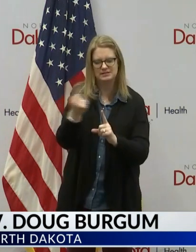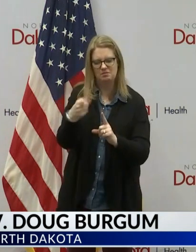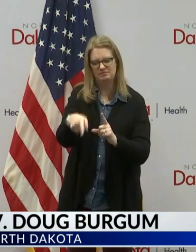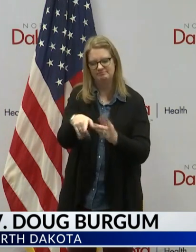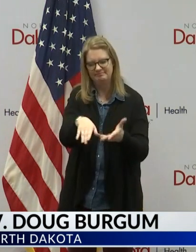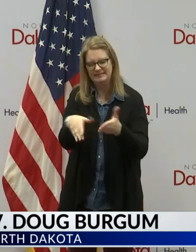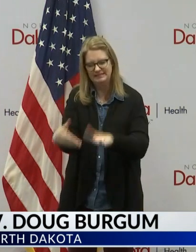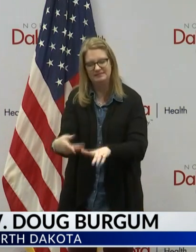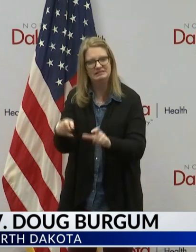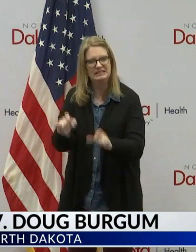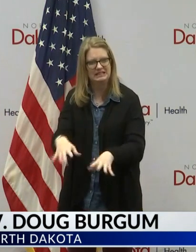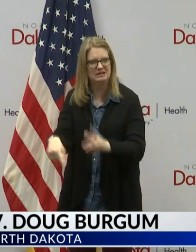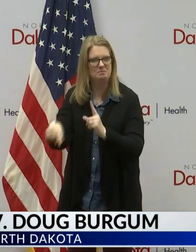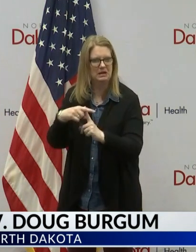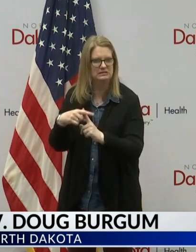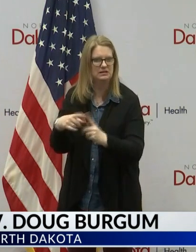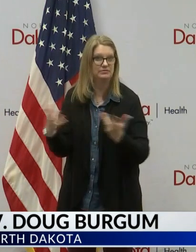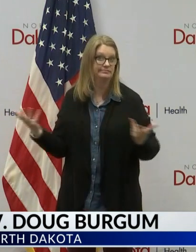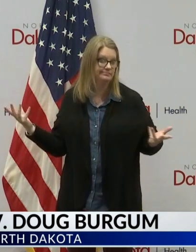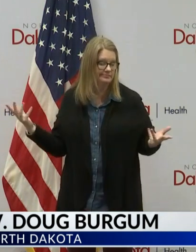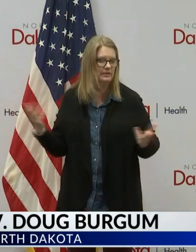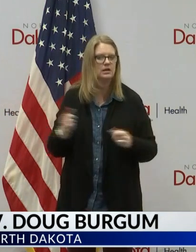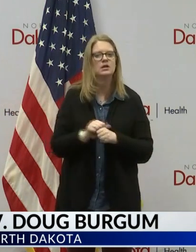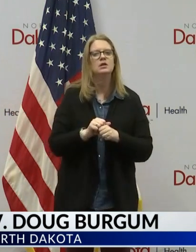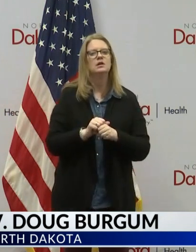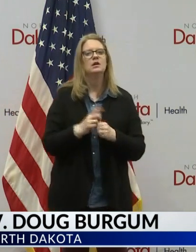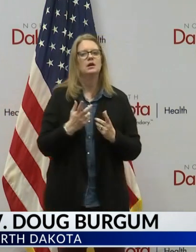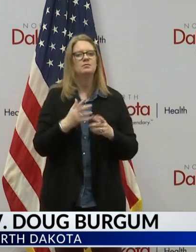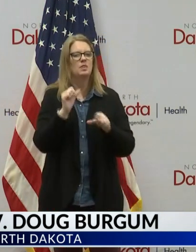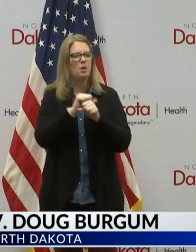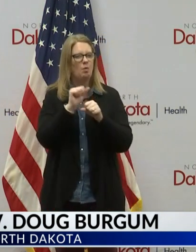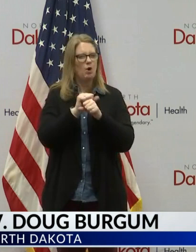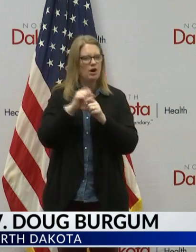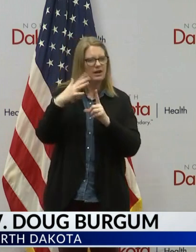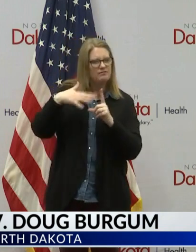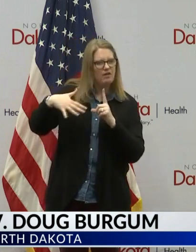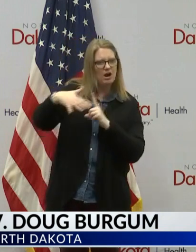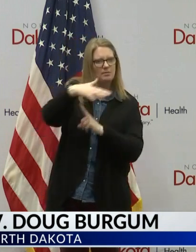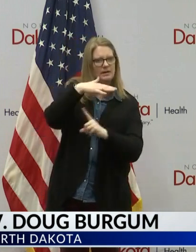EMPLOYED AND WORK AT MORTUARY THAT TEST POSITIVE FROM EXPOSURE FROM A DECEASED